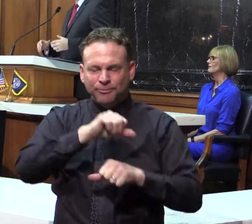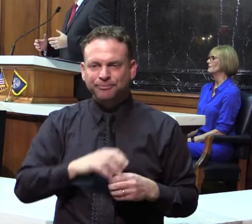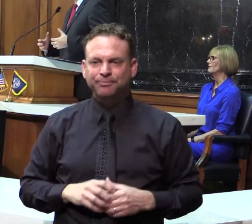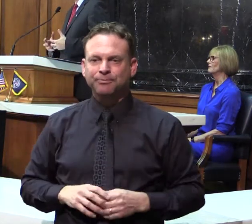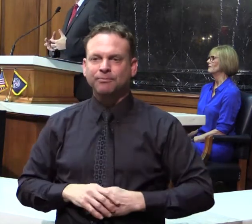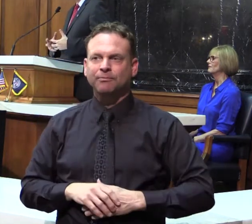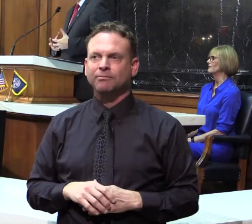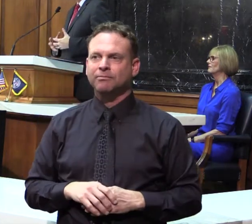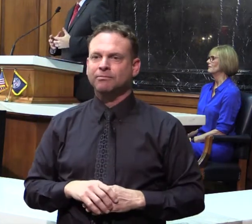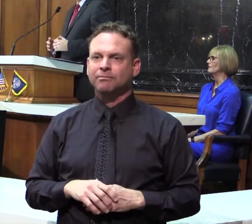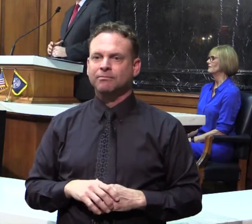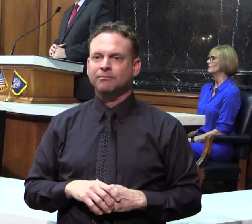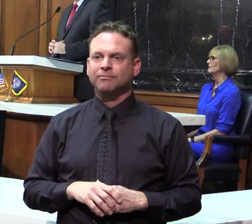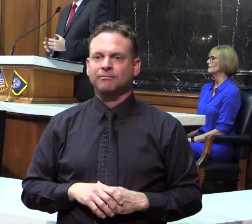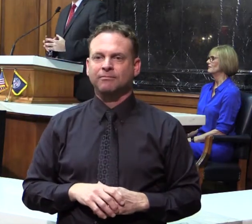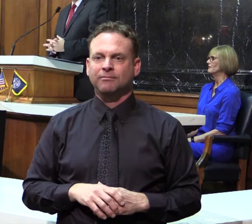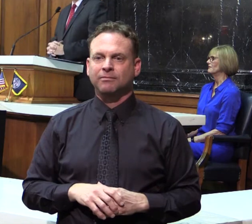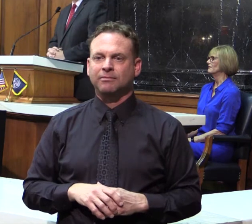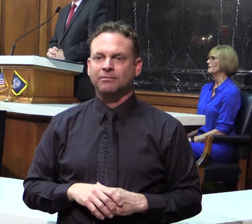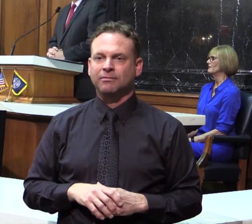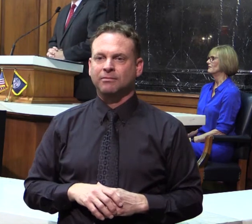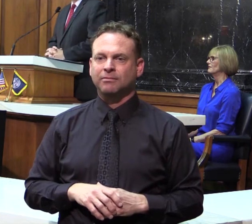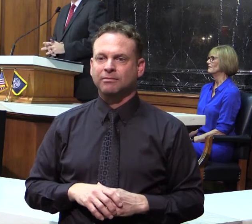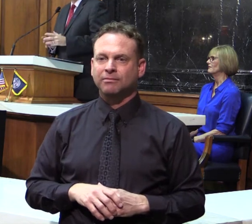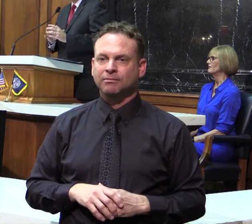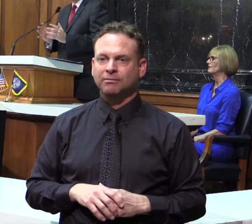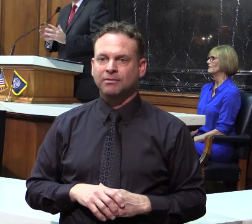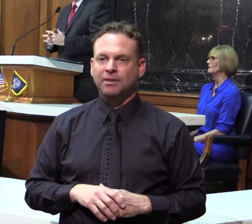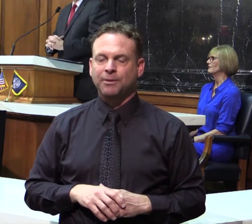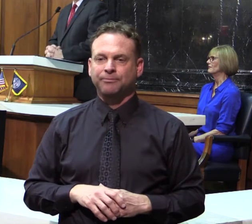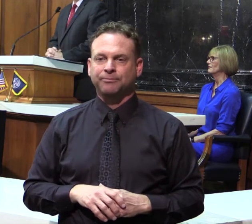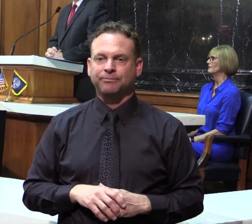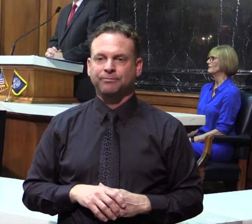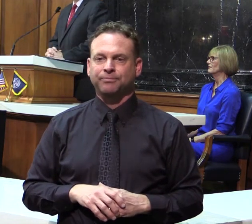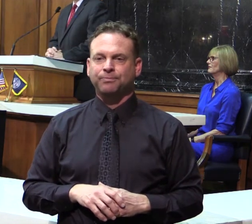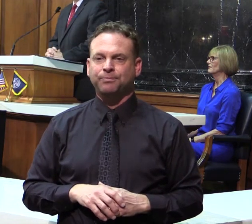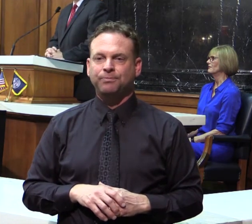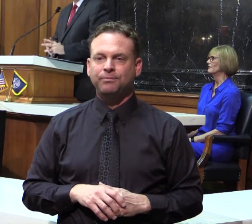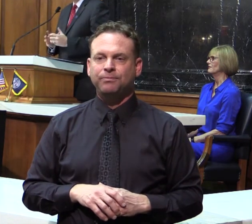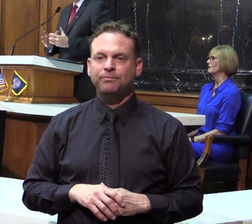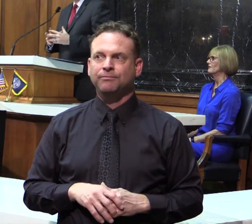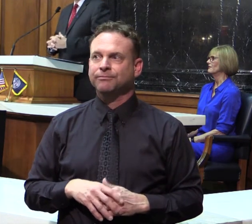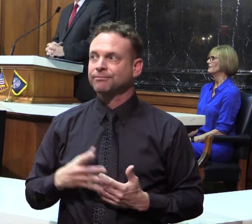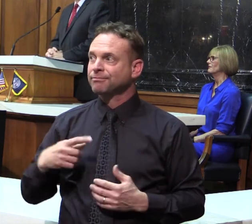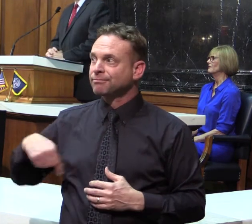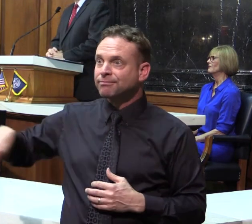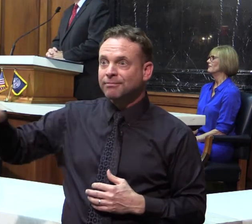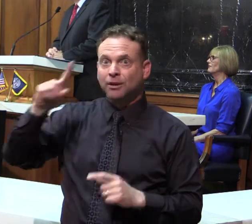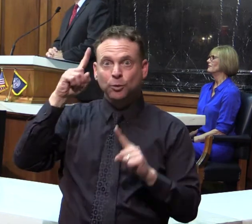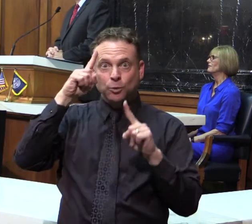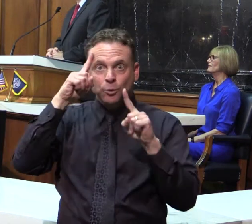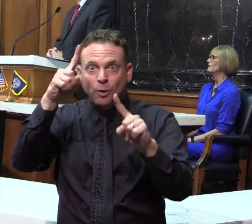elusive unless we stay open to different points of views … treat each other with respect